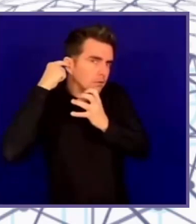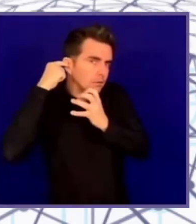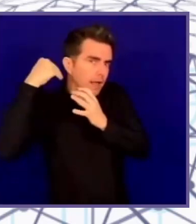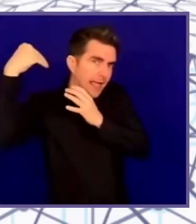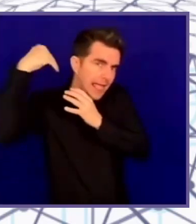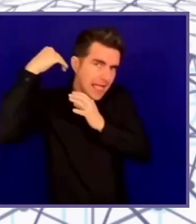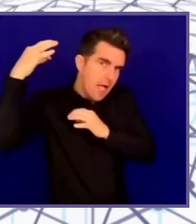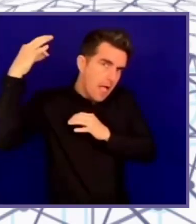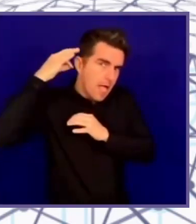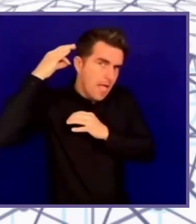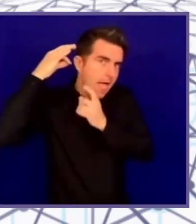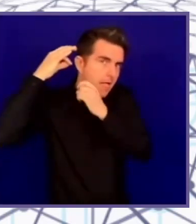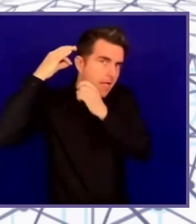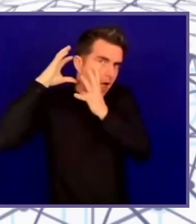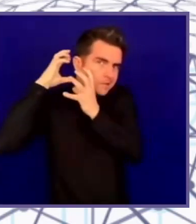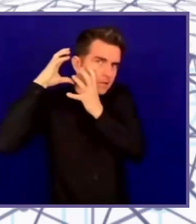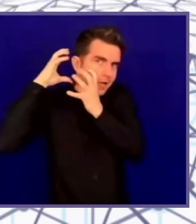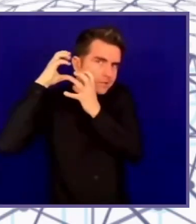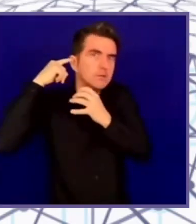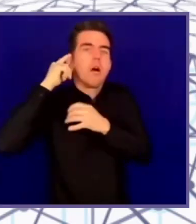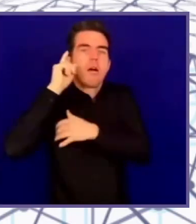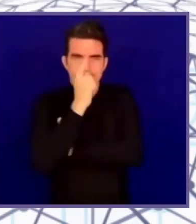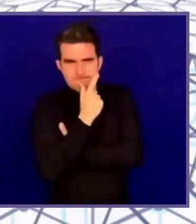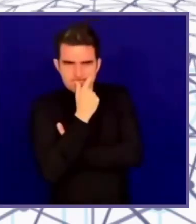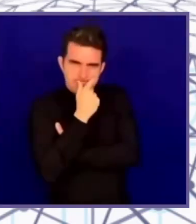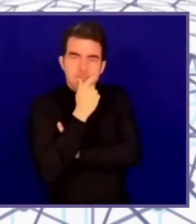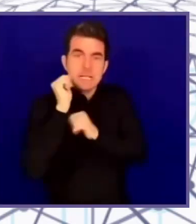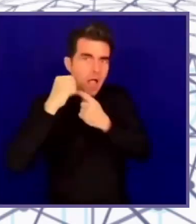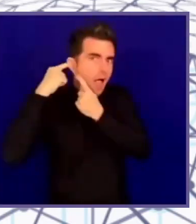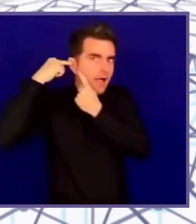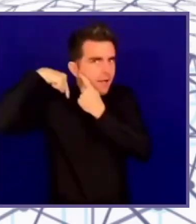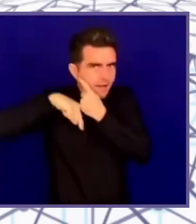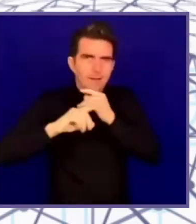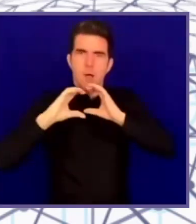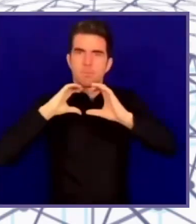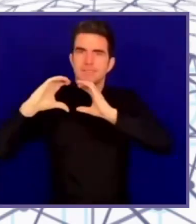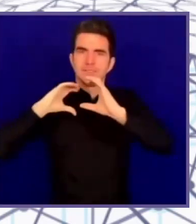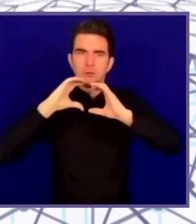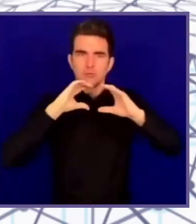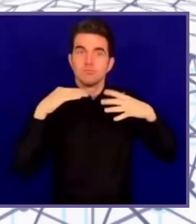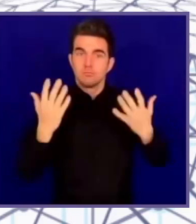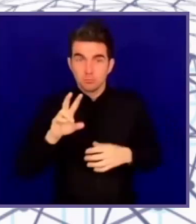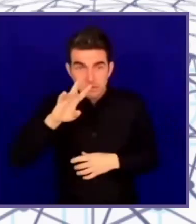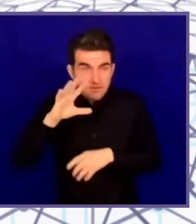amazing 13 year old called Jonathan Bryan. And if you haven't come across him, please look him up.